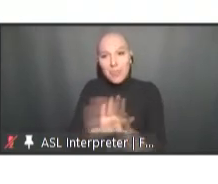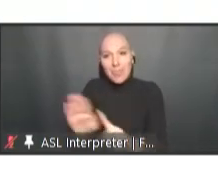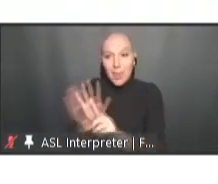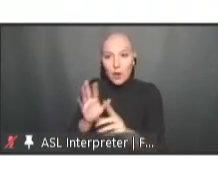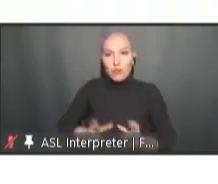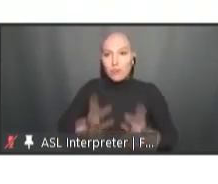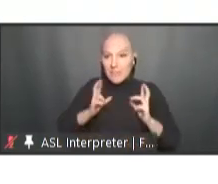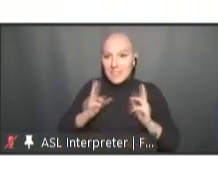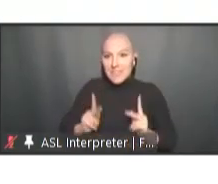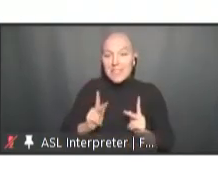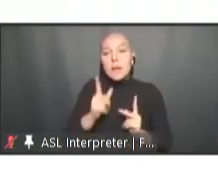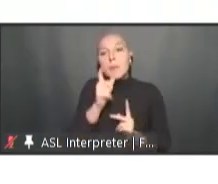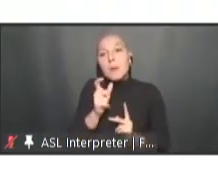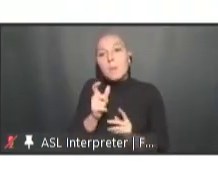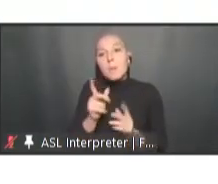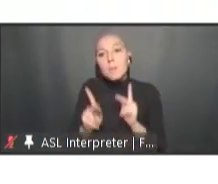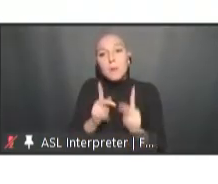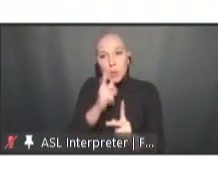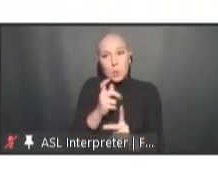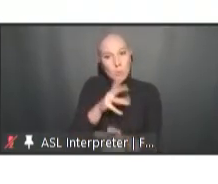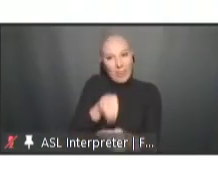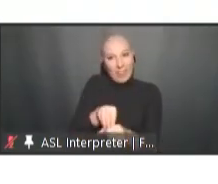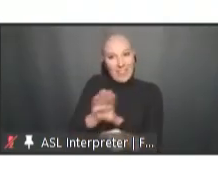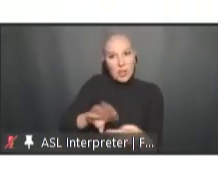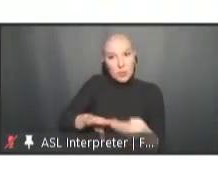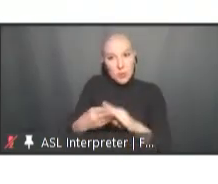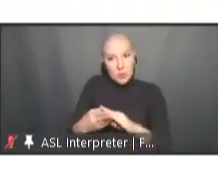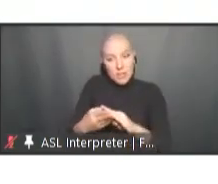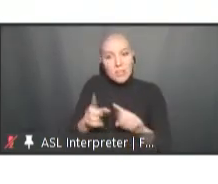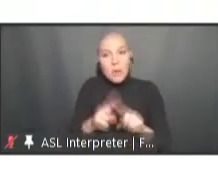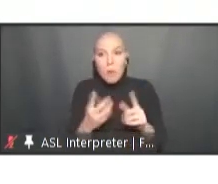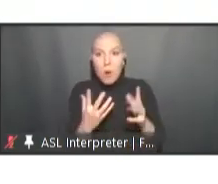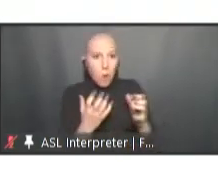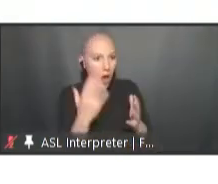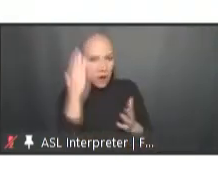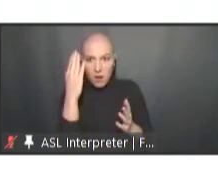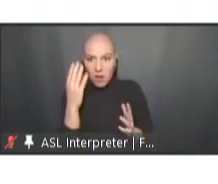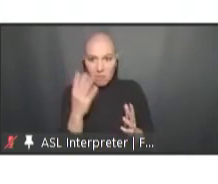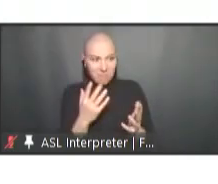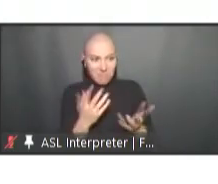within their communities who want to hear from people that they know. So, this has been really,